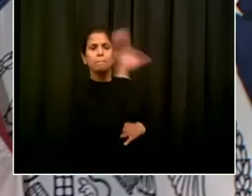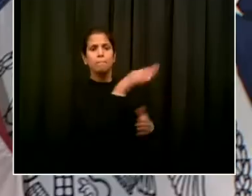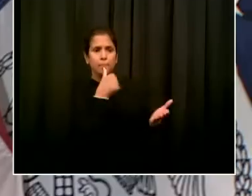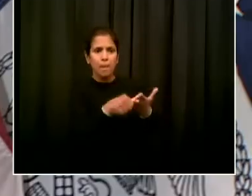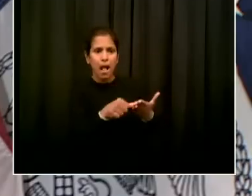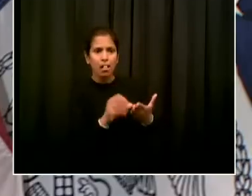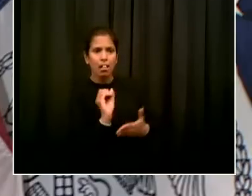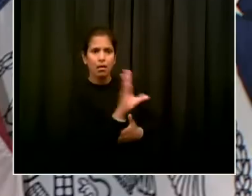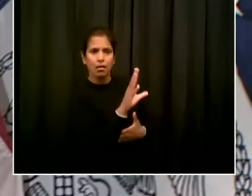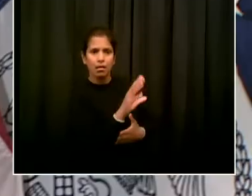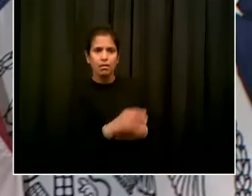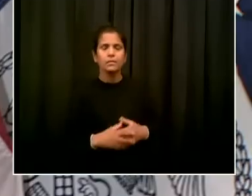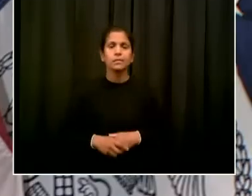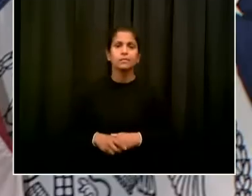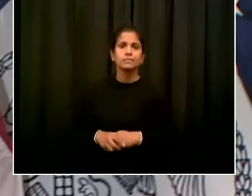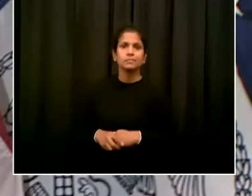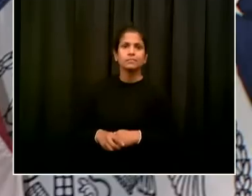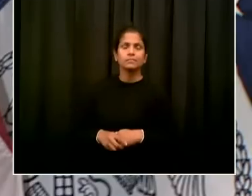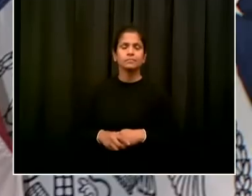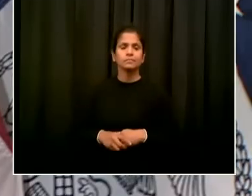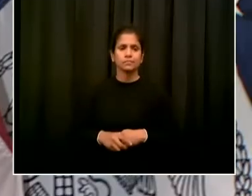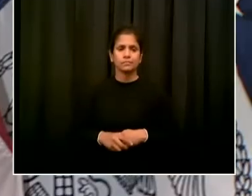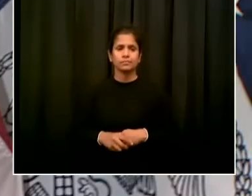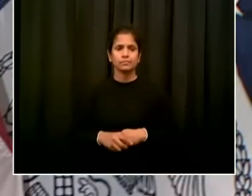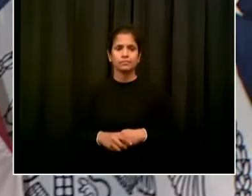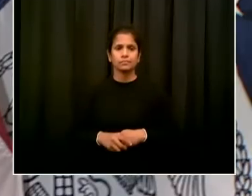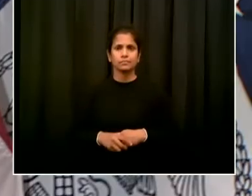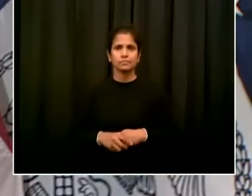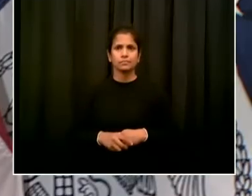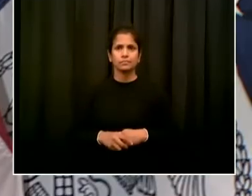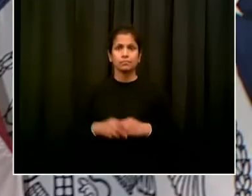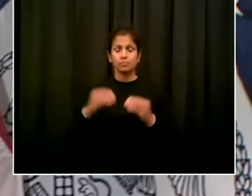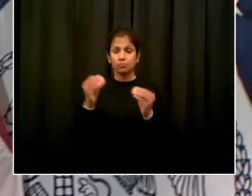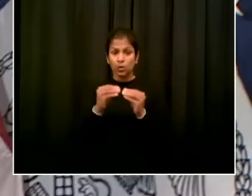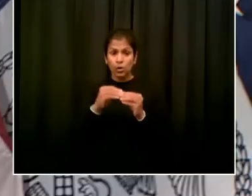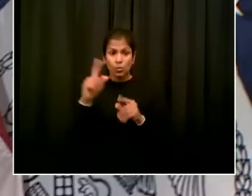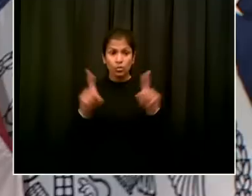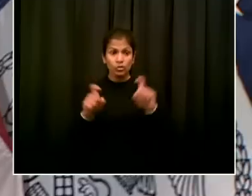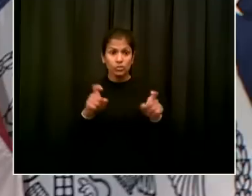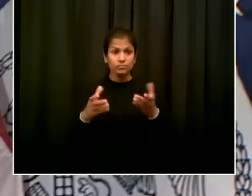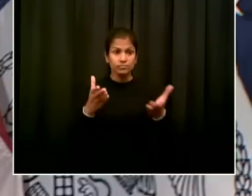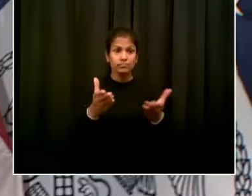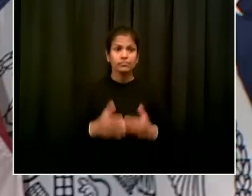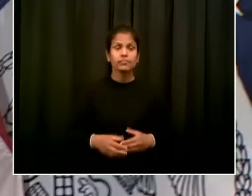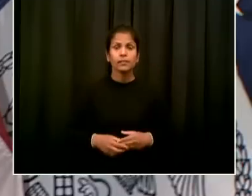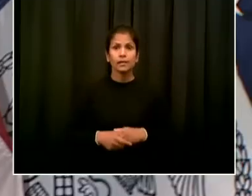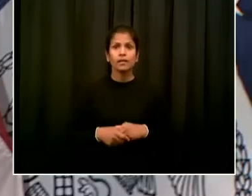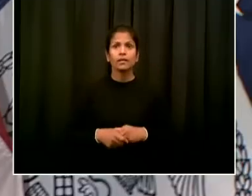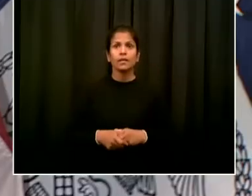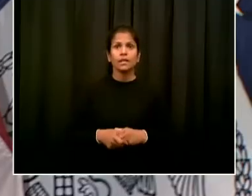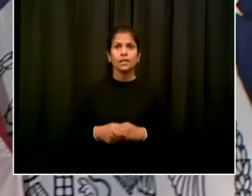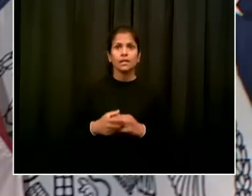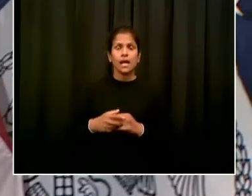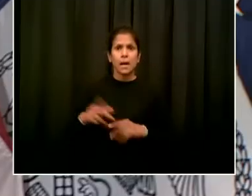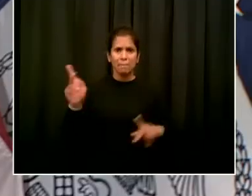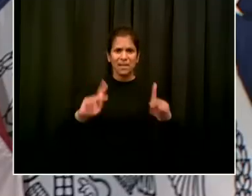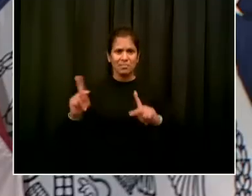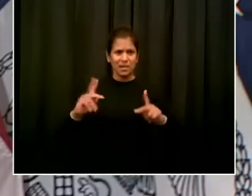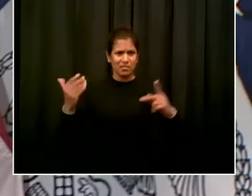ITSELLF. THERE IS MORE THAN ONE WAY FOR PEOPLE TO ADDDSSRE T TS,HI DEPENDING ON WHAT WE SEE. Reporter: GREAT. PEOPLE HAVE BEEN